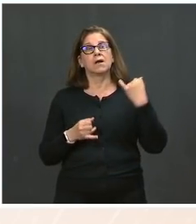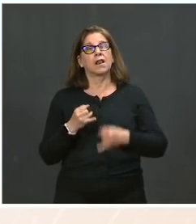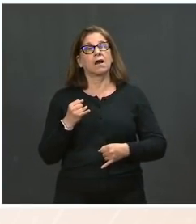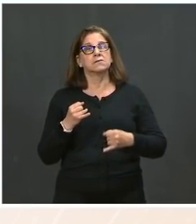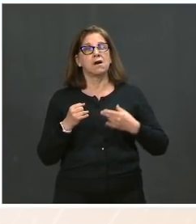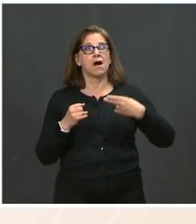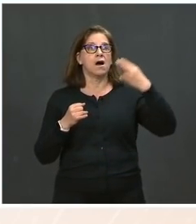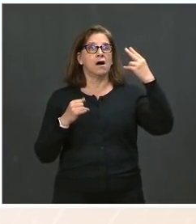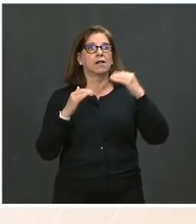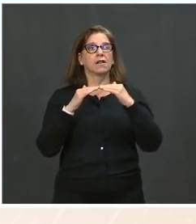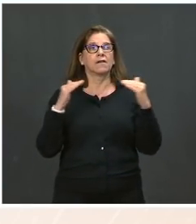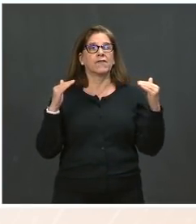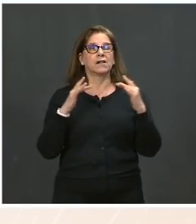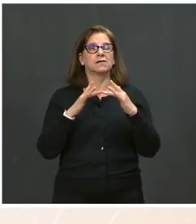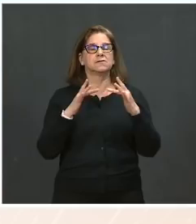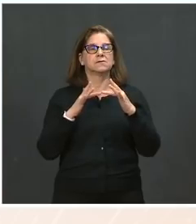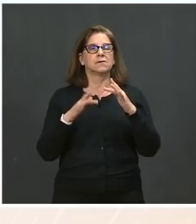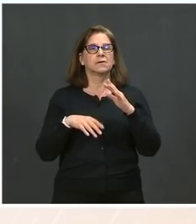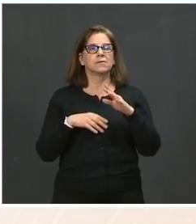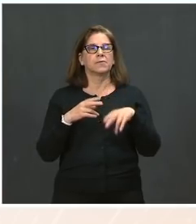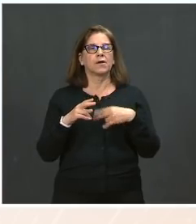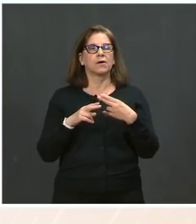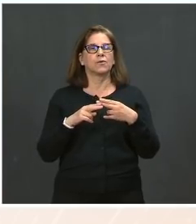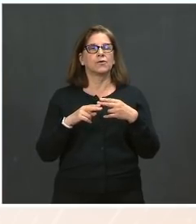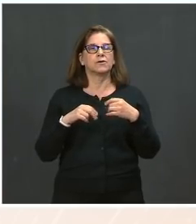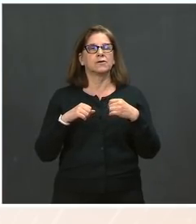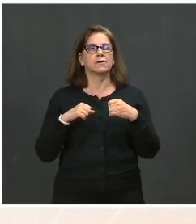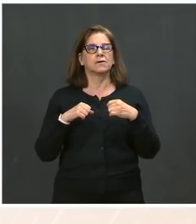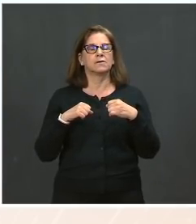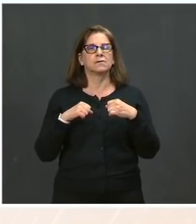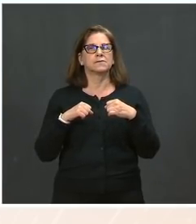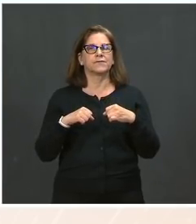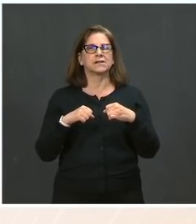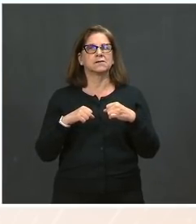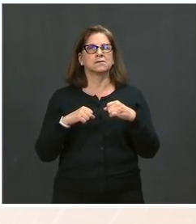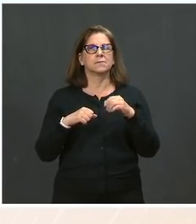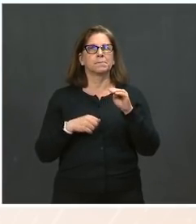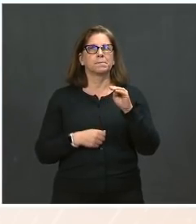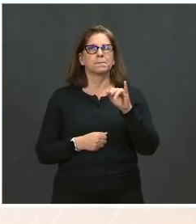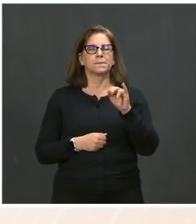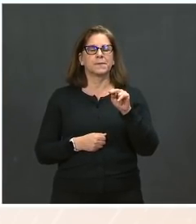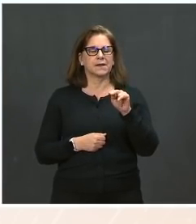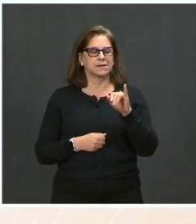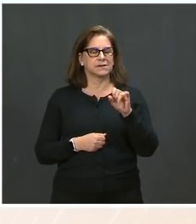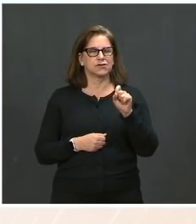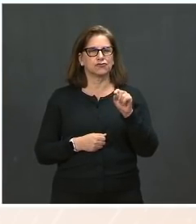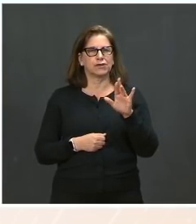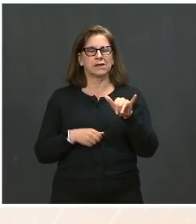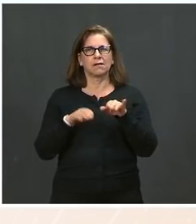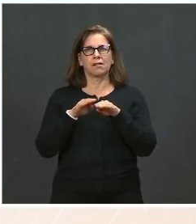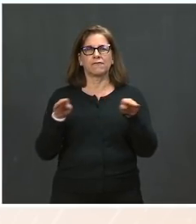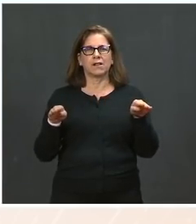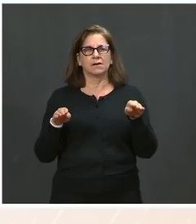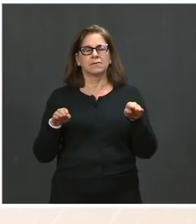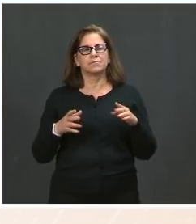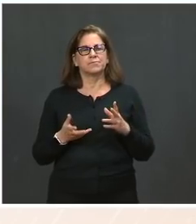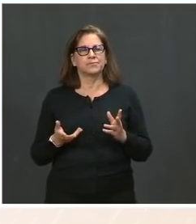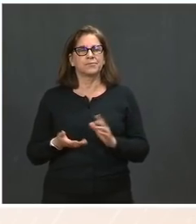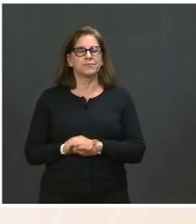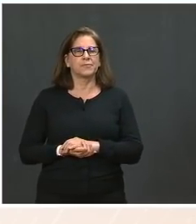That took place at the end of last week. But since you gave me the opportunity, let me just convey that the United States is increasingly concerned by recent